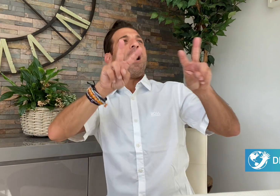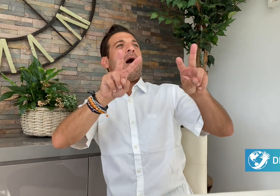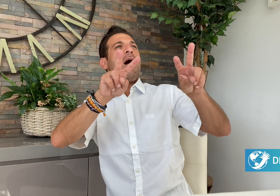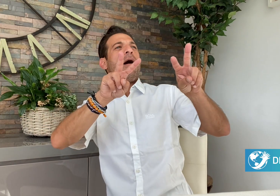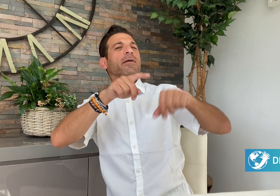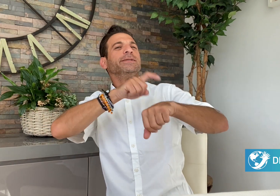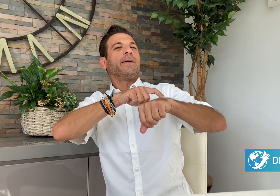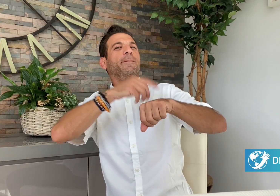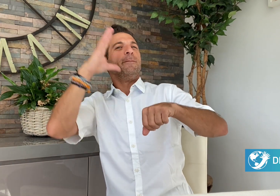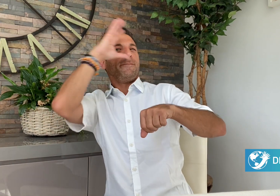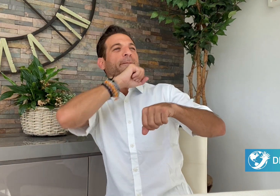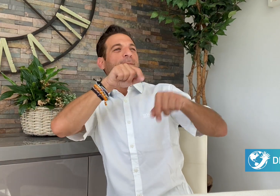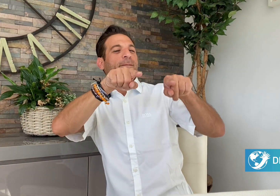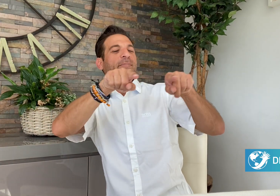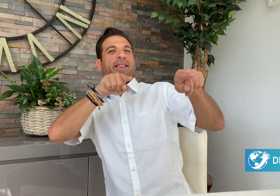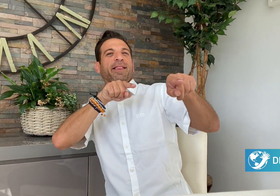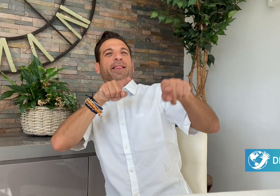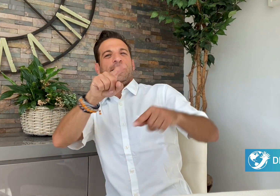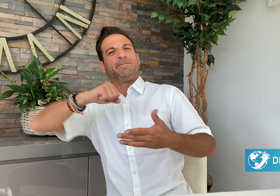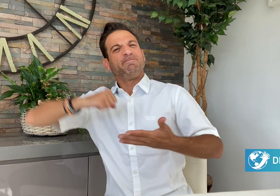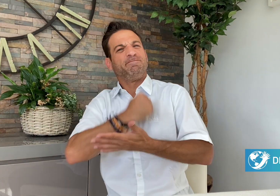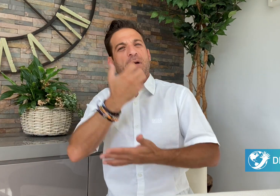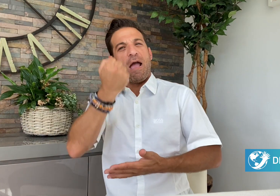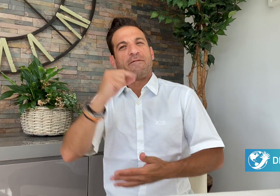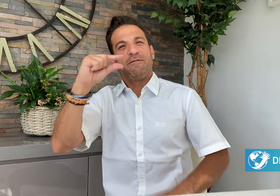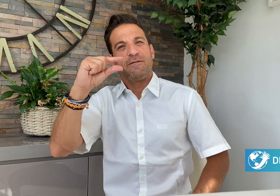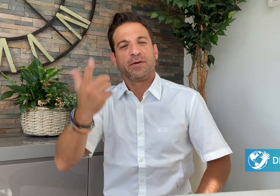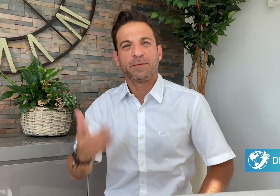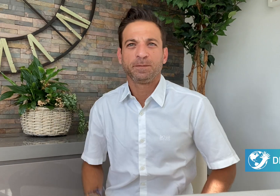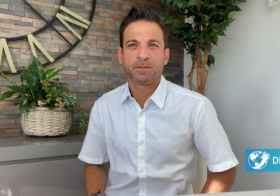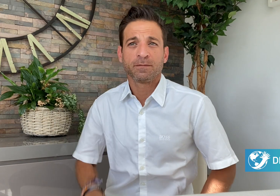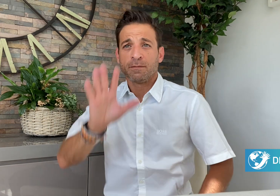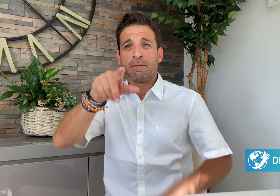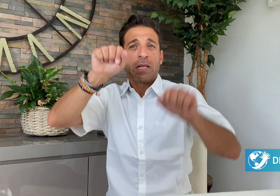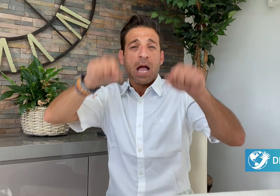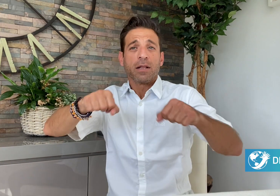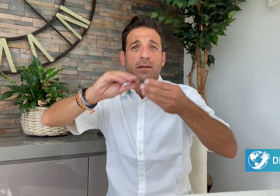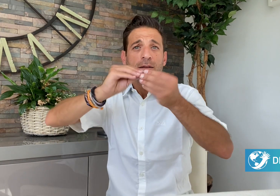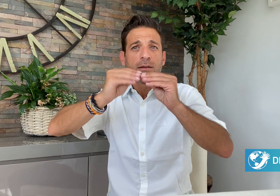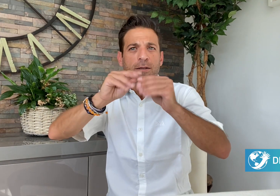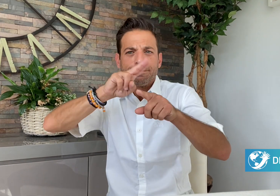a hearing interpreter, interpret that information, and finally,